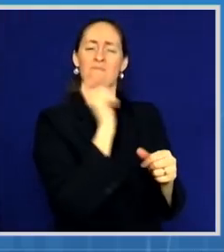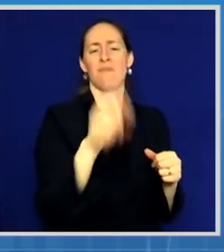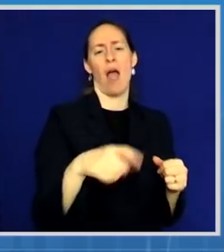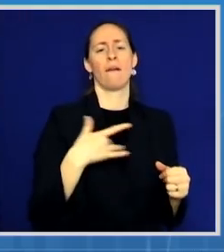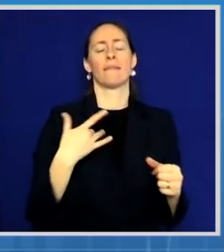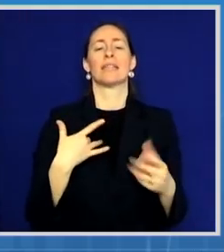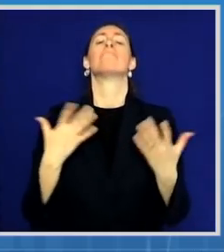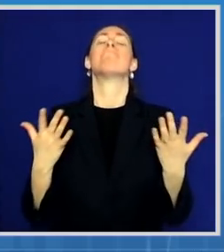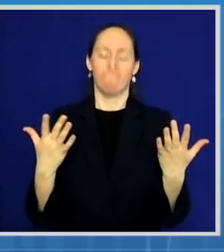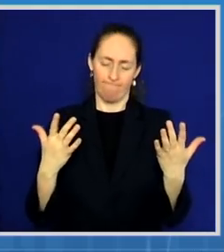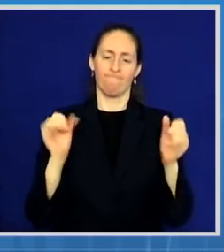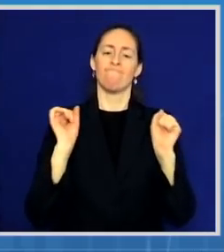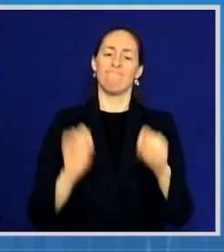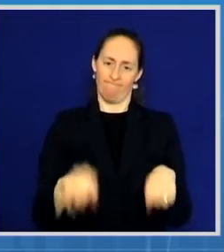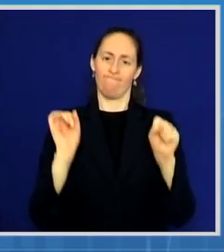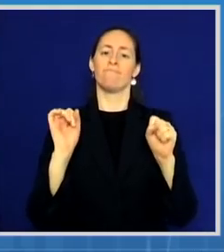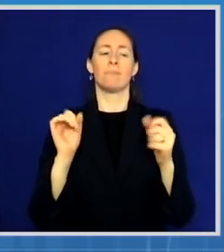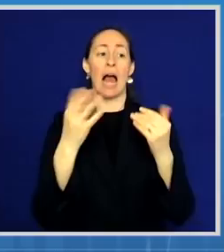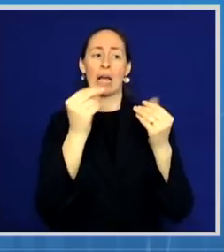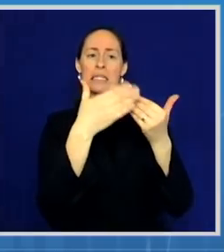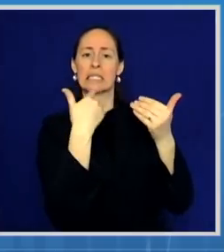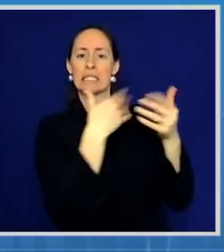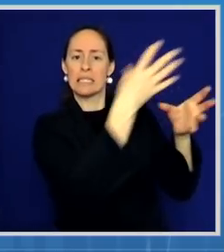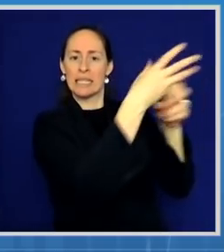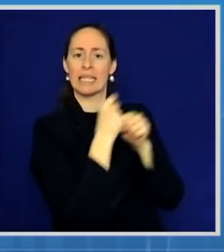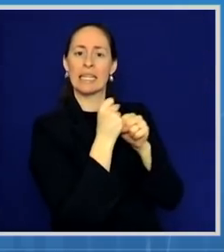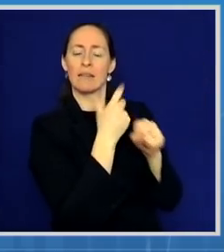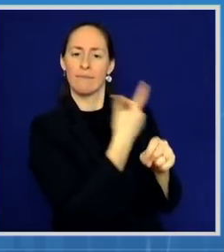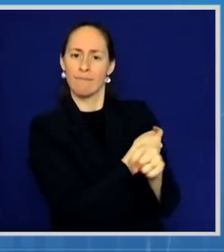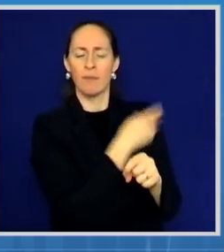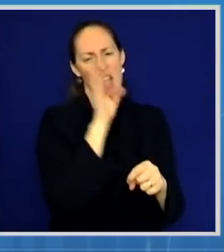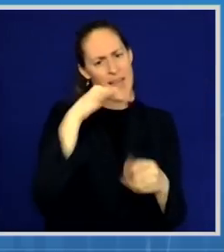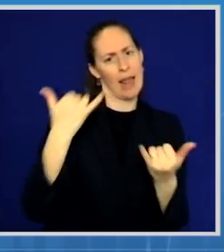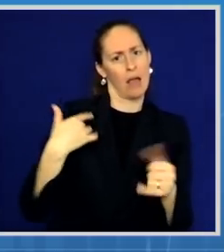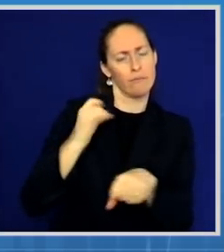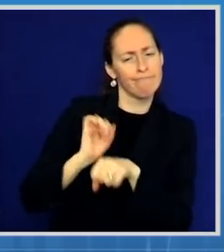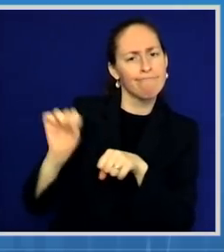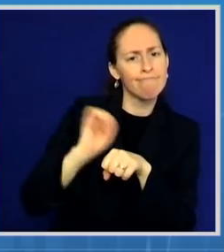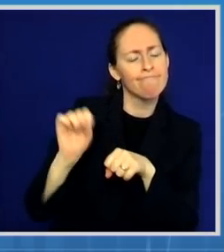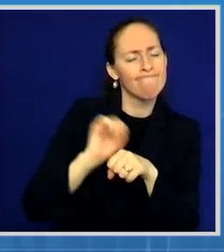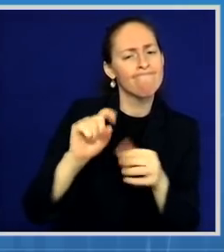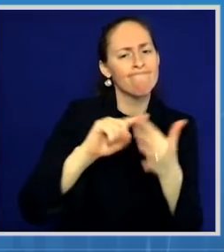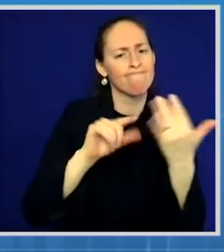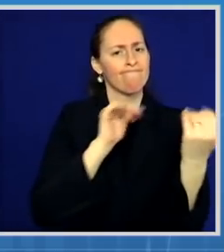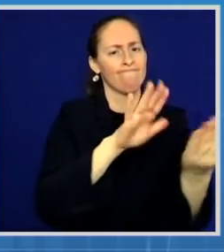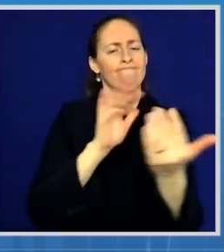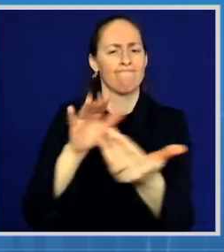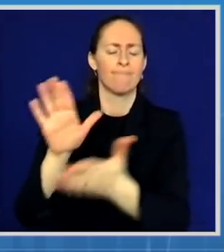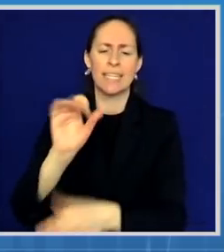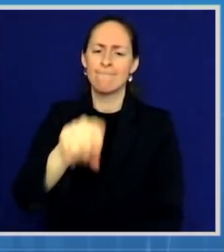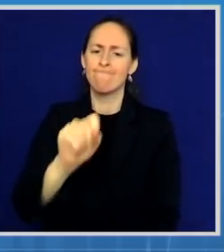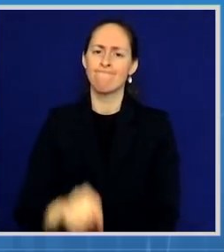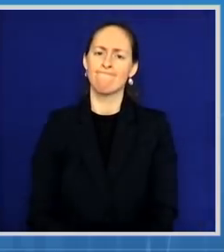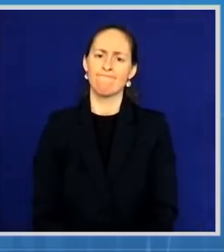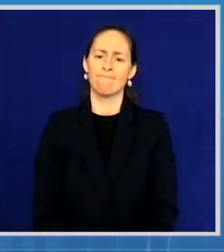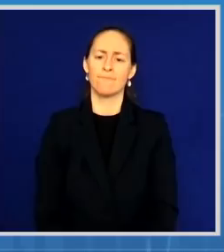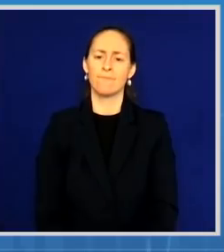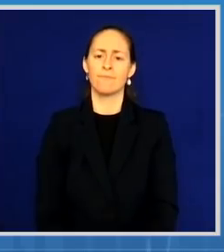And that's why we are working hard on all three fronts. Mr. Zients: Next question. Moderator: Kristen Welker, NBC.